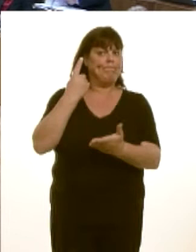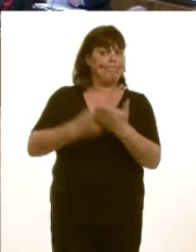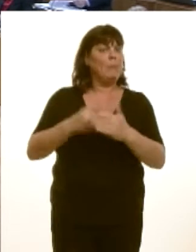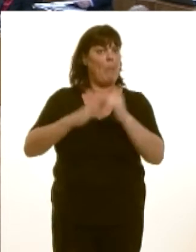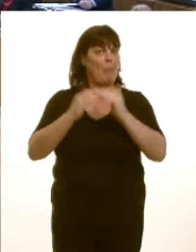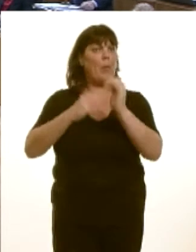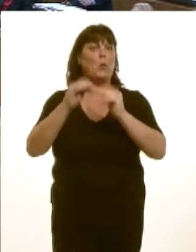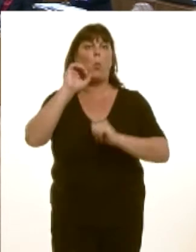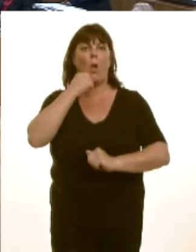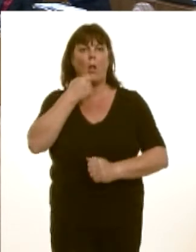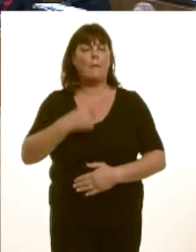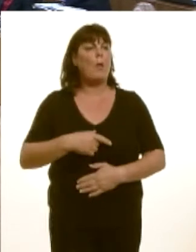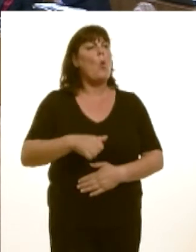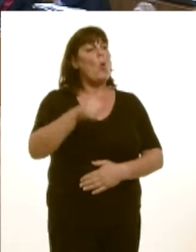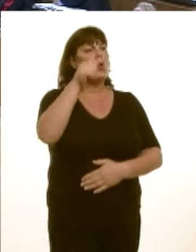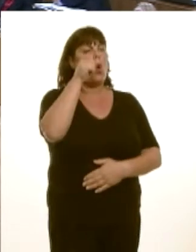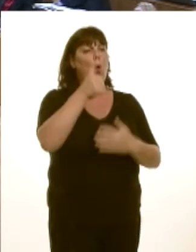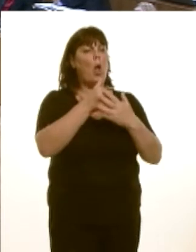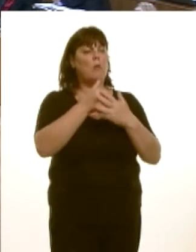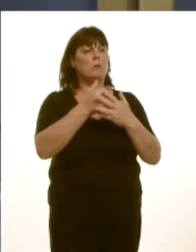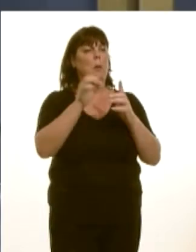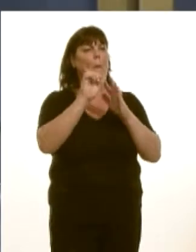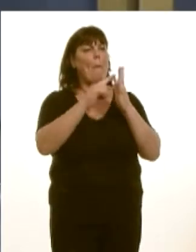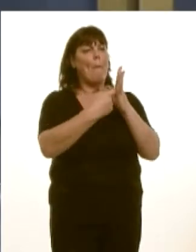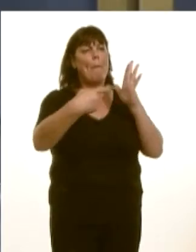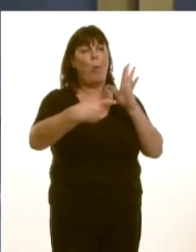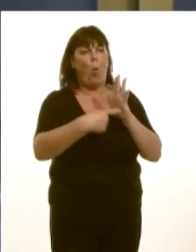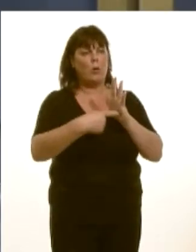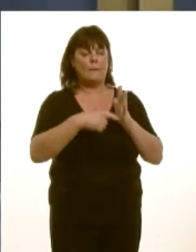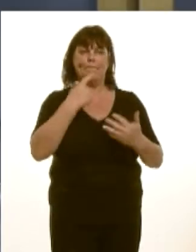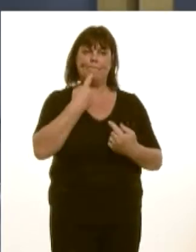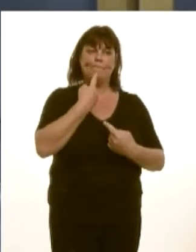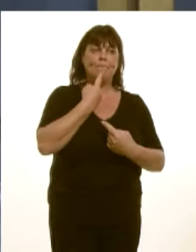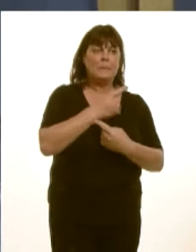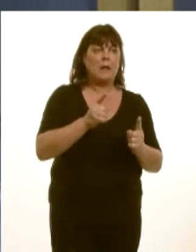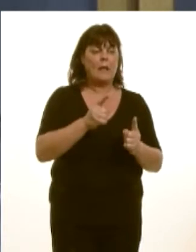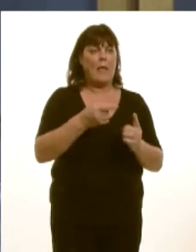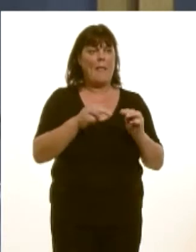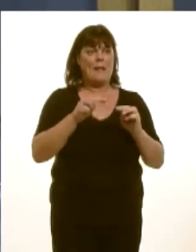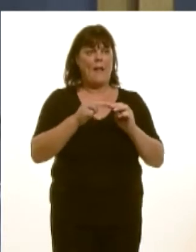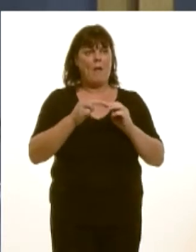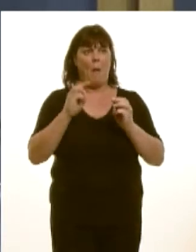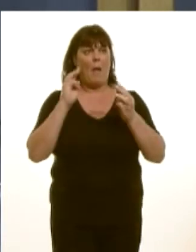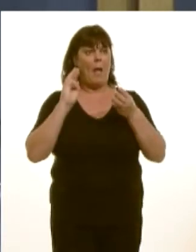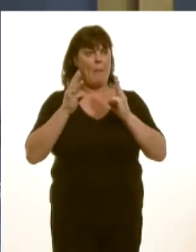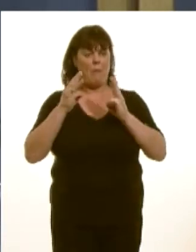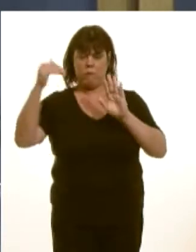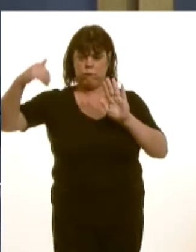proposed black route will severely damage the economy of Newport, leading to trade moving to Bristol and Liverpool.